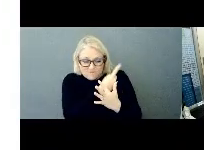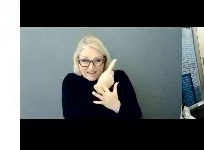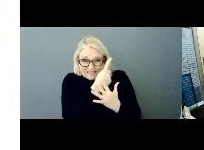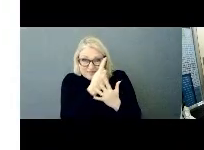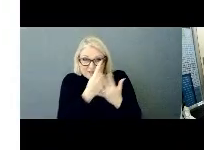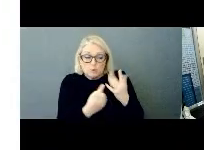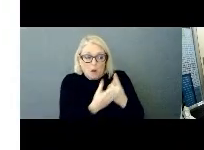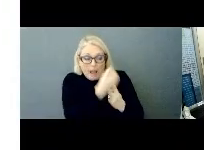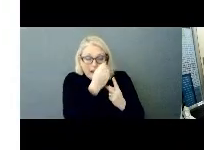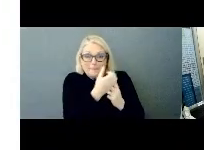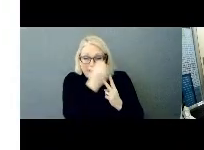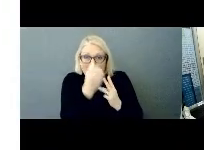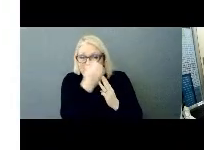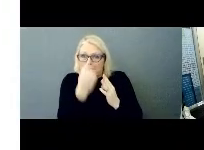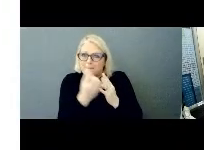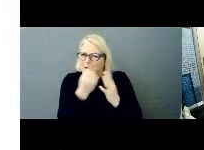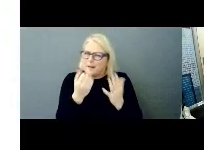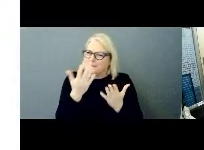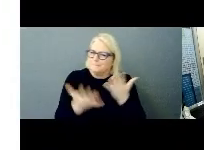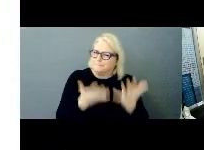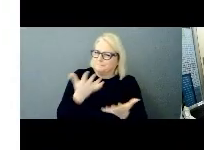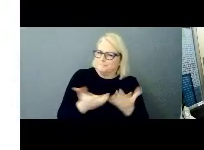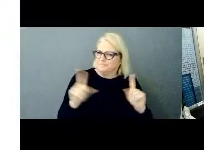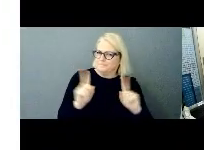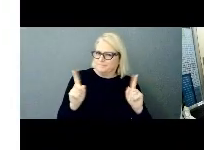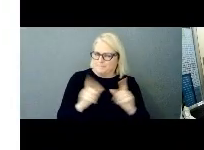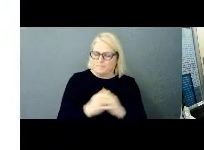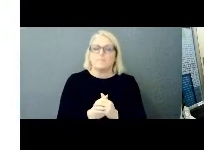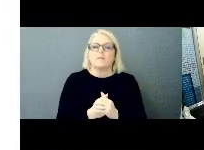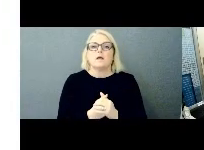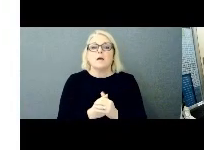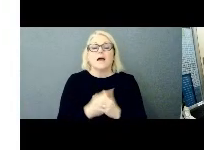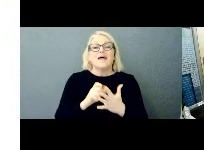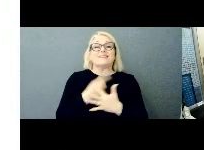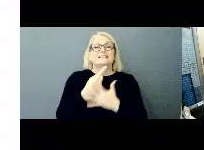The disability sector has some very specific challenges.